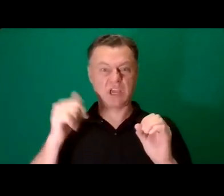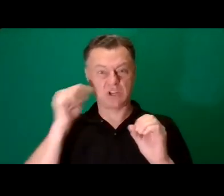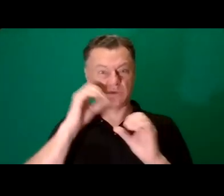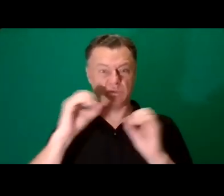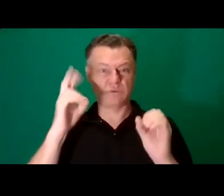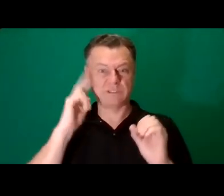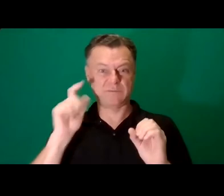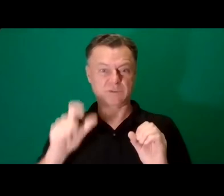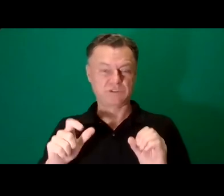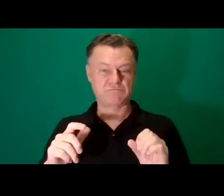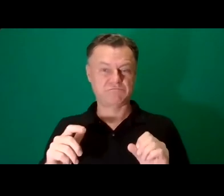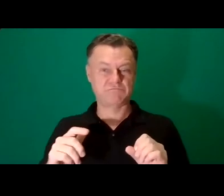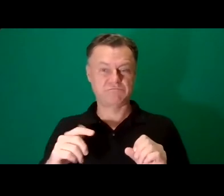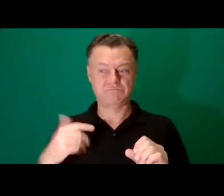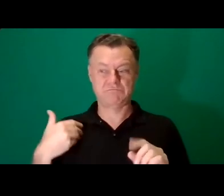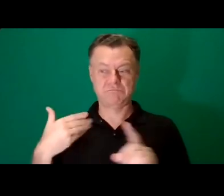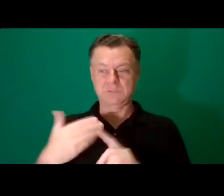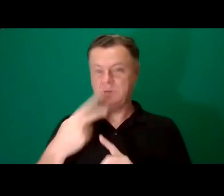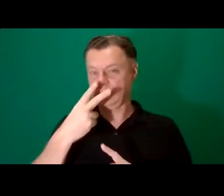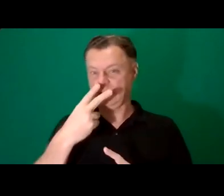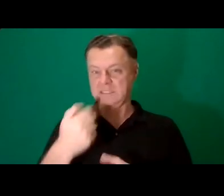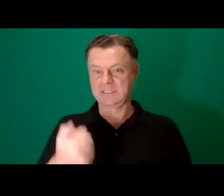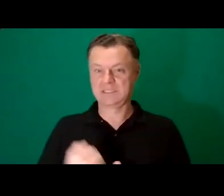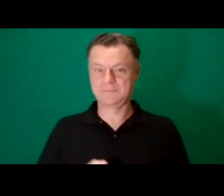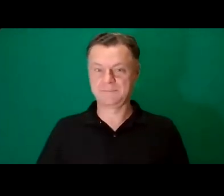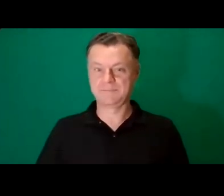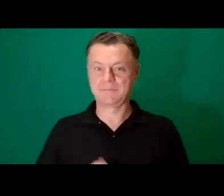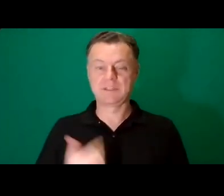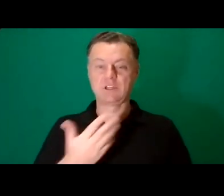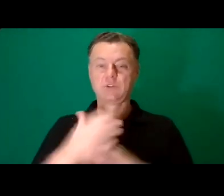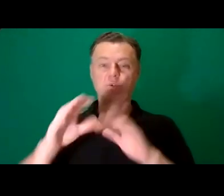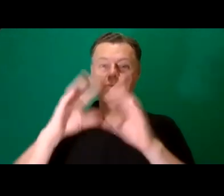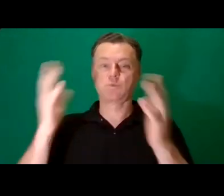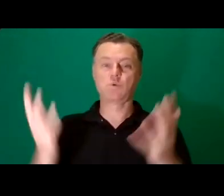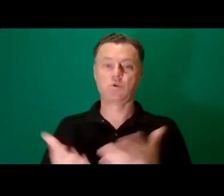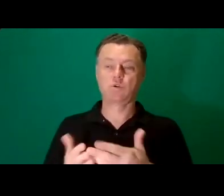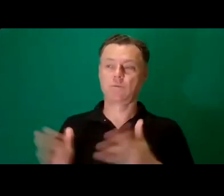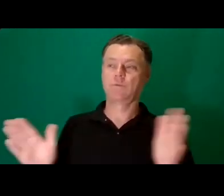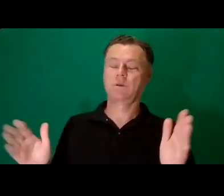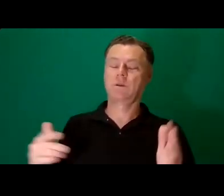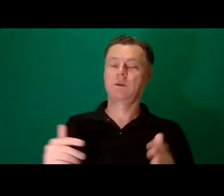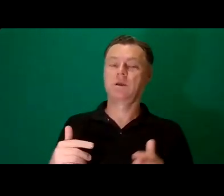before that. And it opened up this whole world, because it meant that I could search